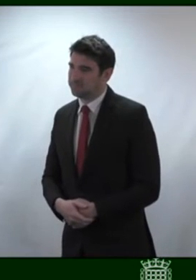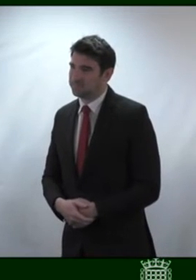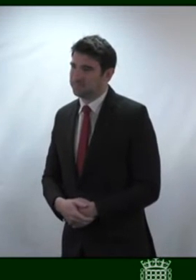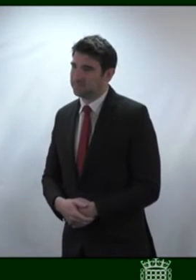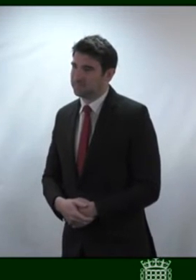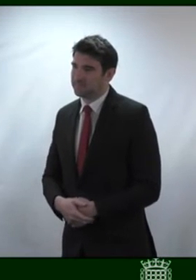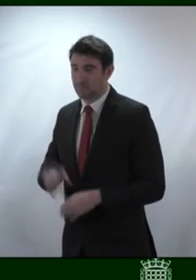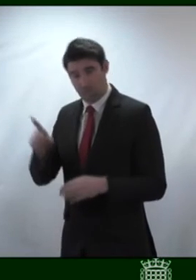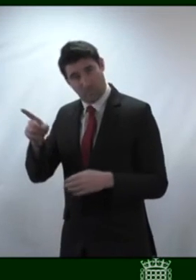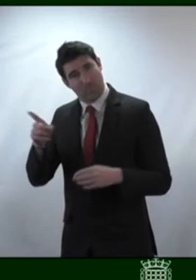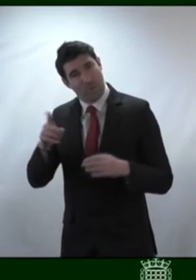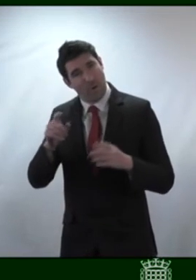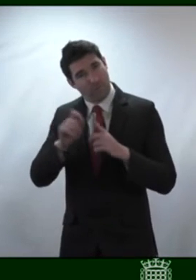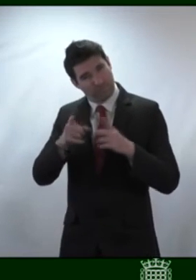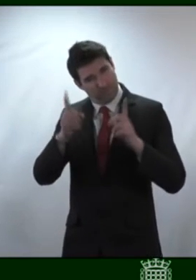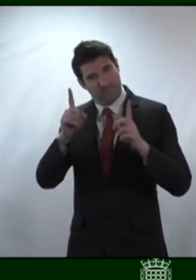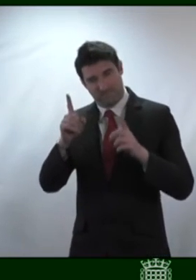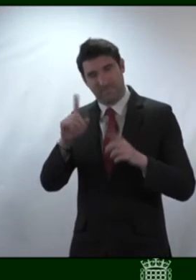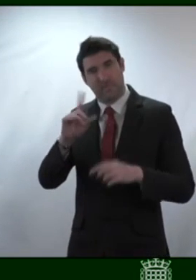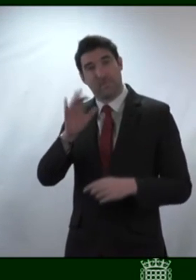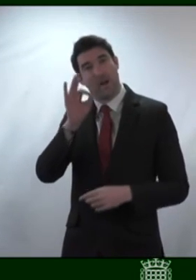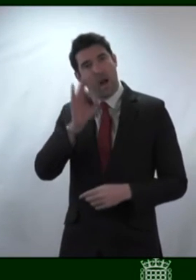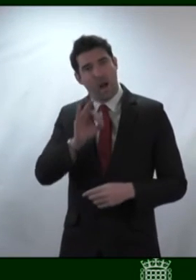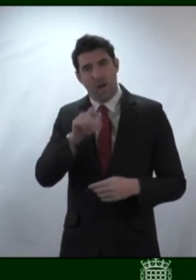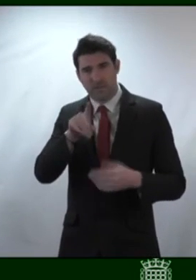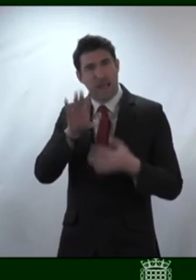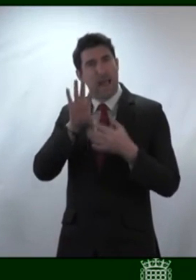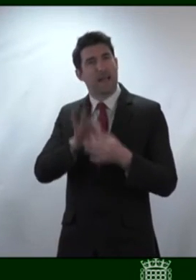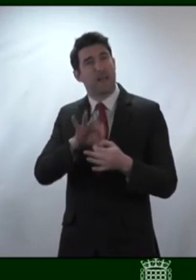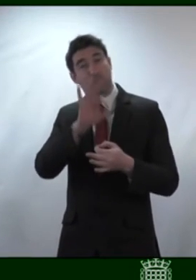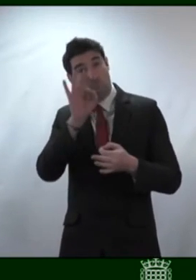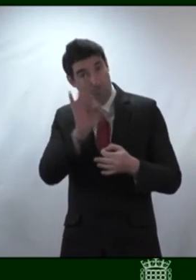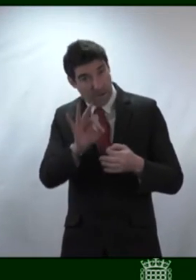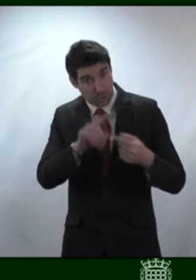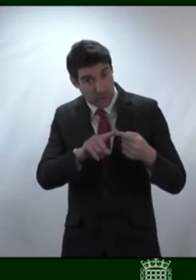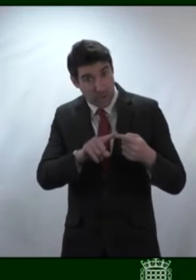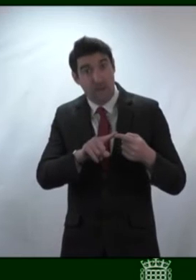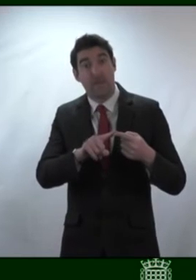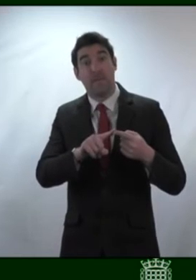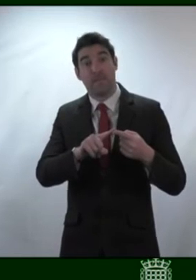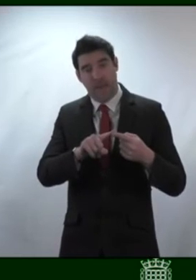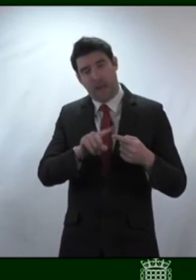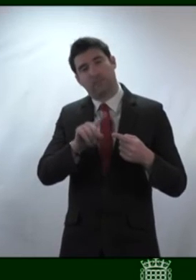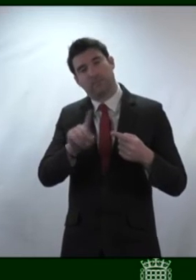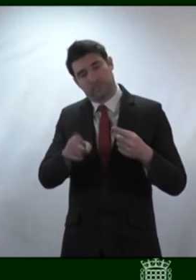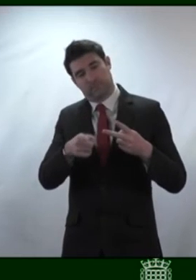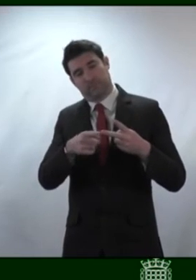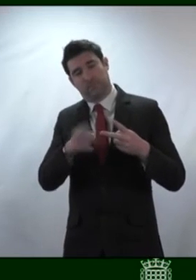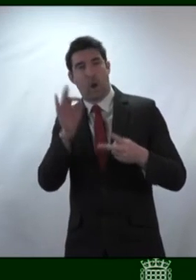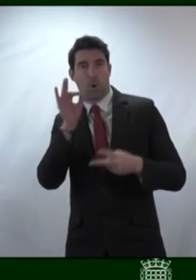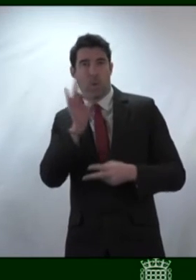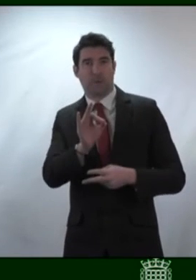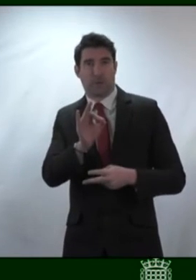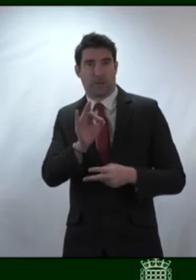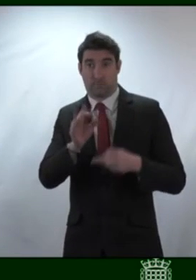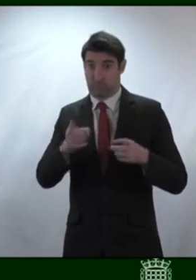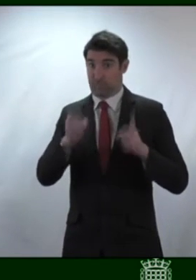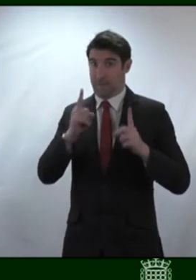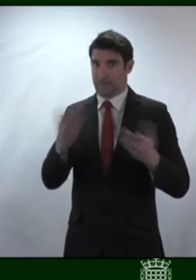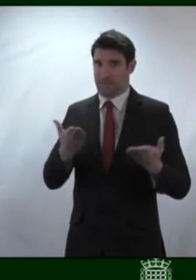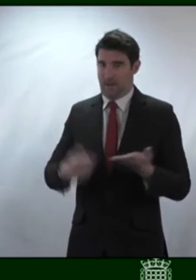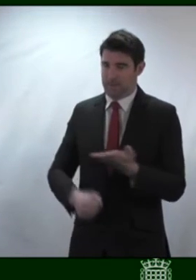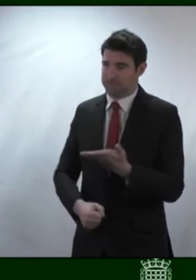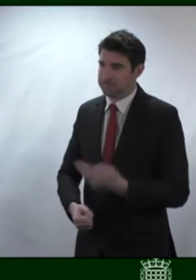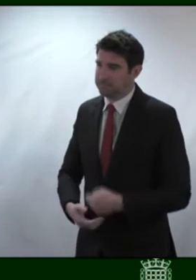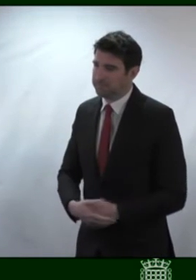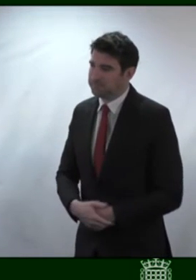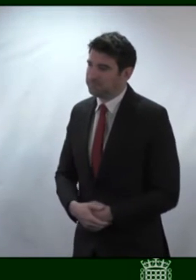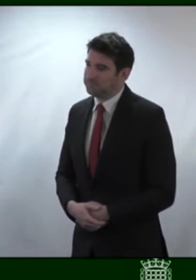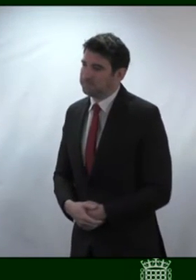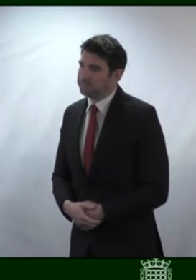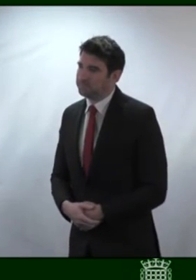(Boris Johnson) Yesterday, I